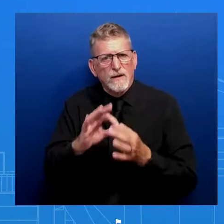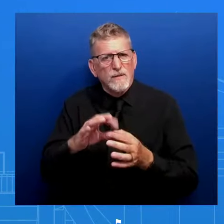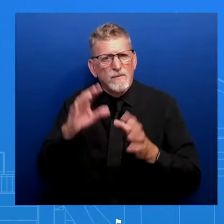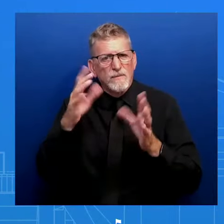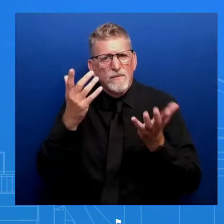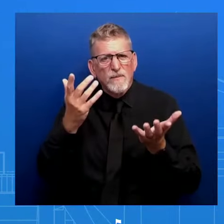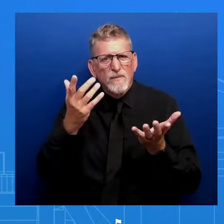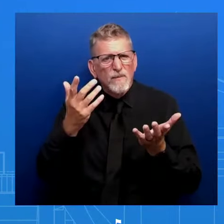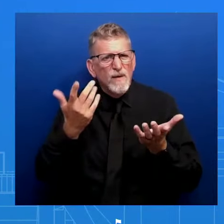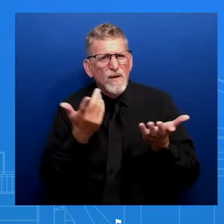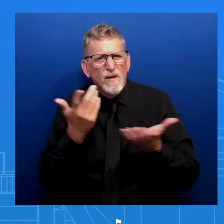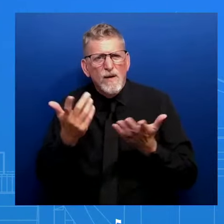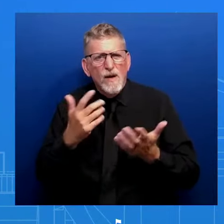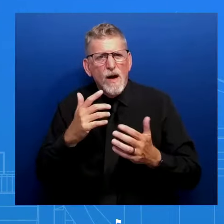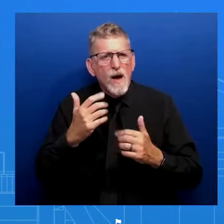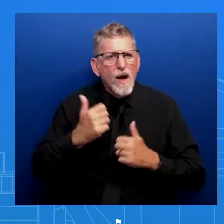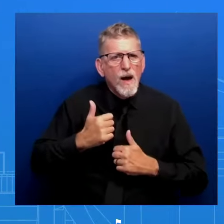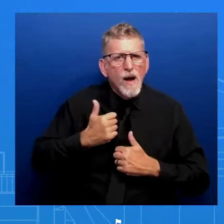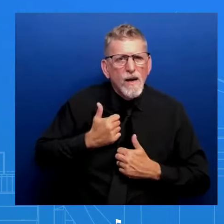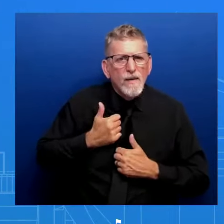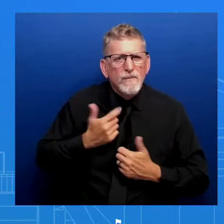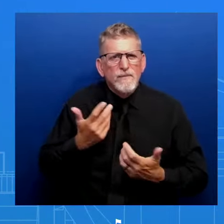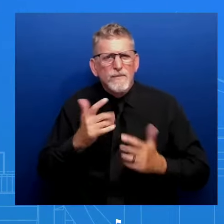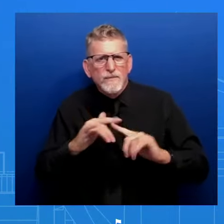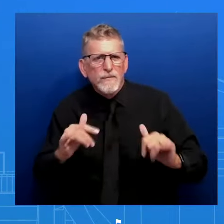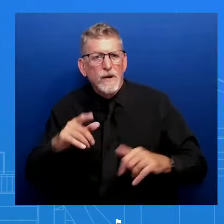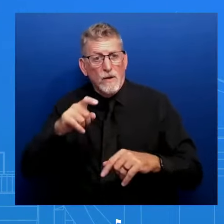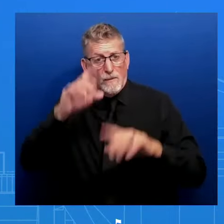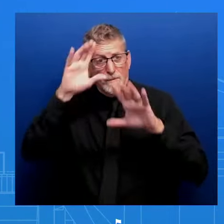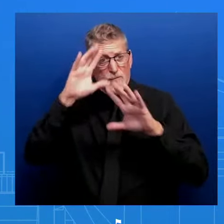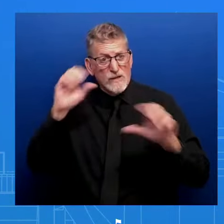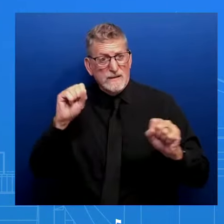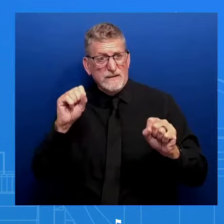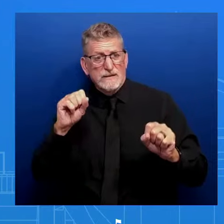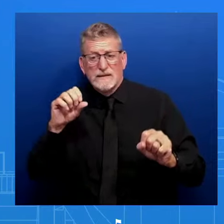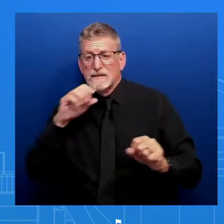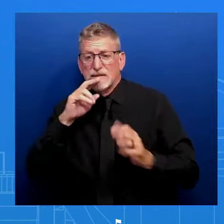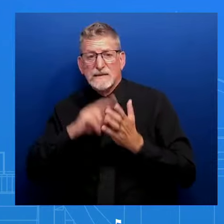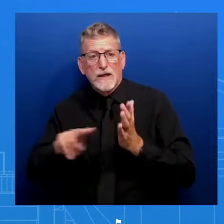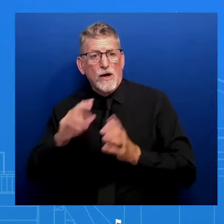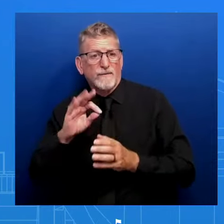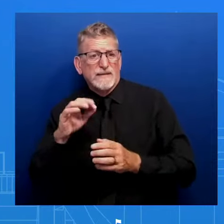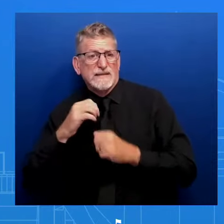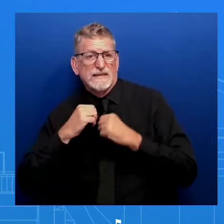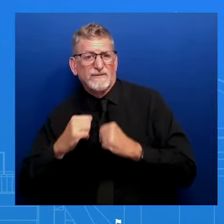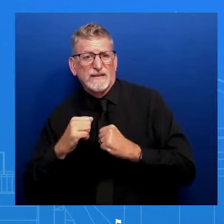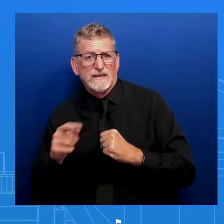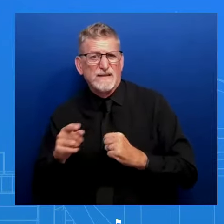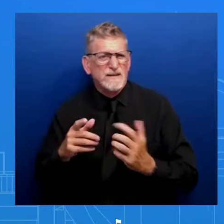so I won't go through it all again, but our service members don't get to decide